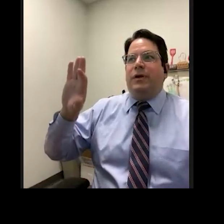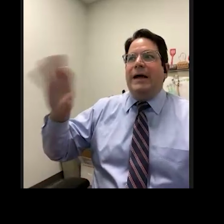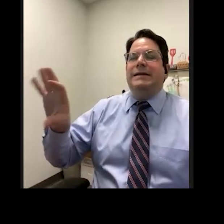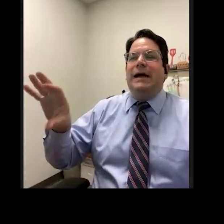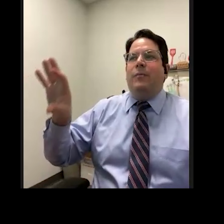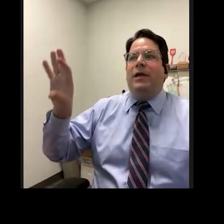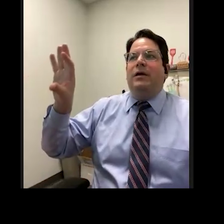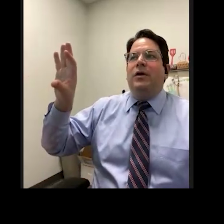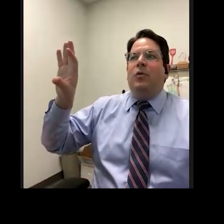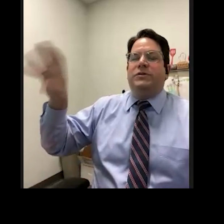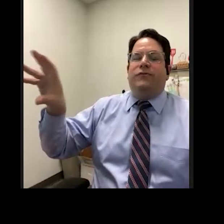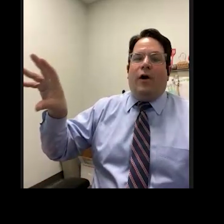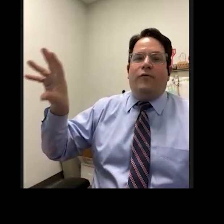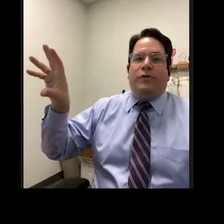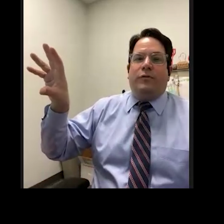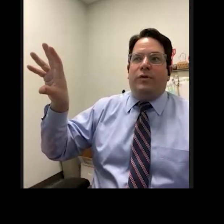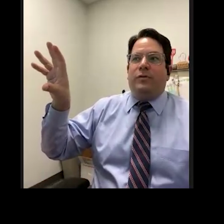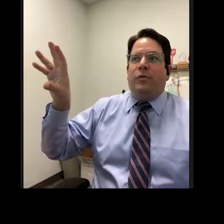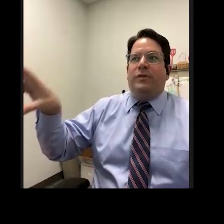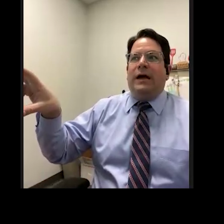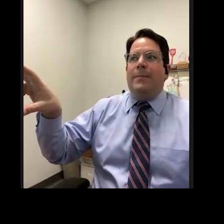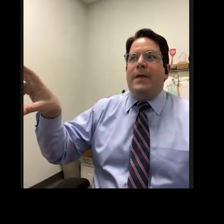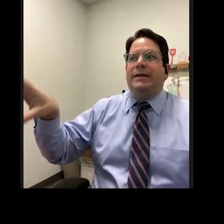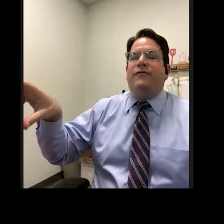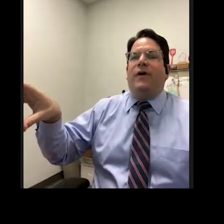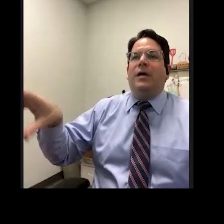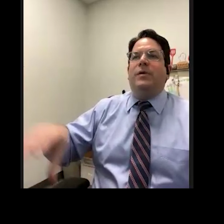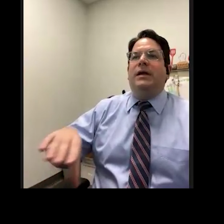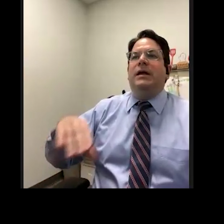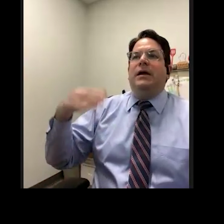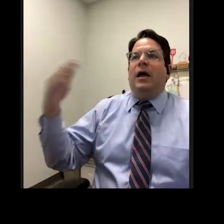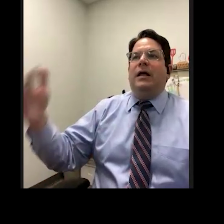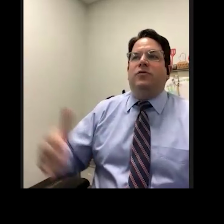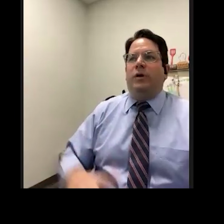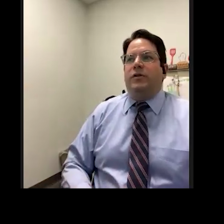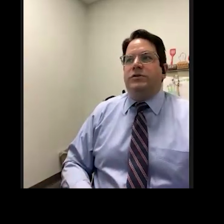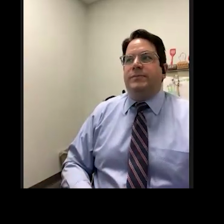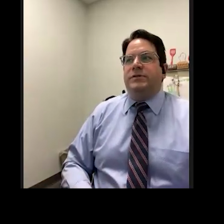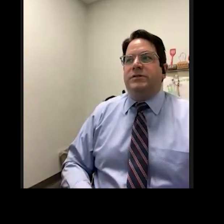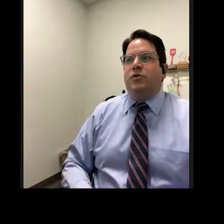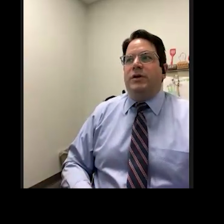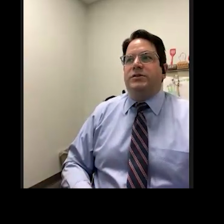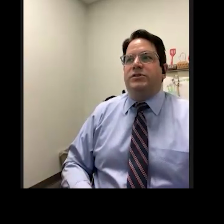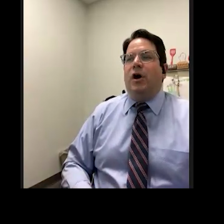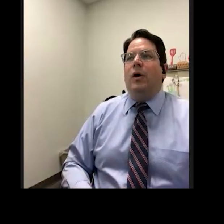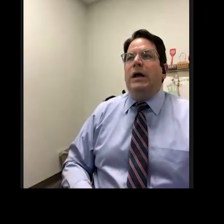But id.me was involved with identifying me in doing those types of situations.